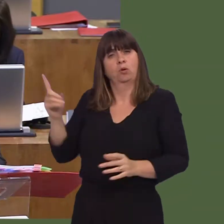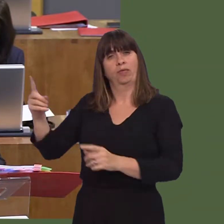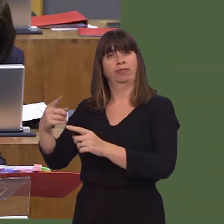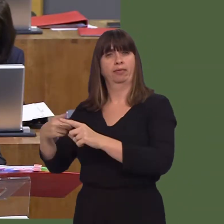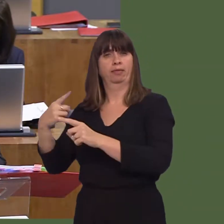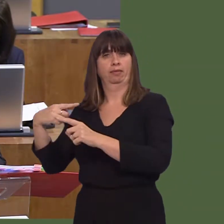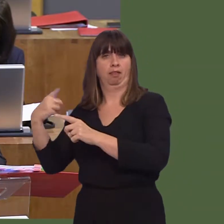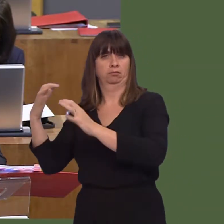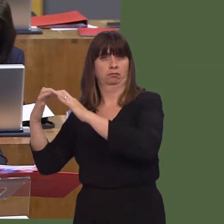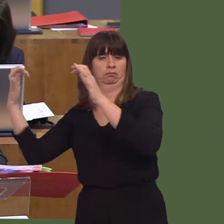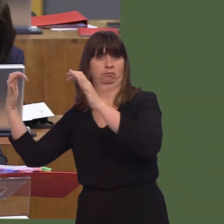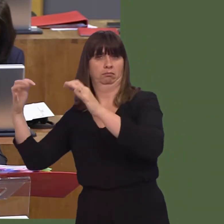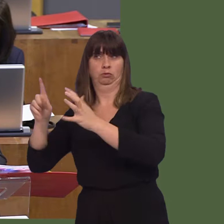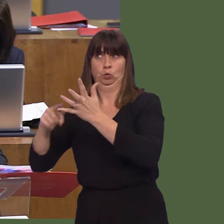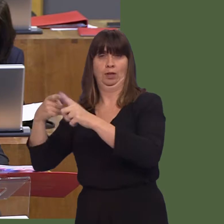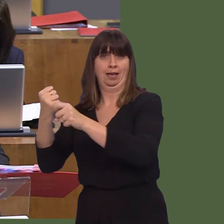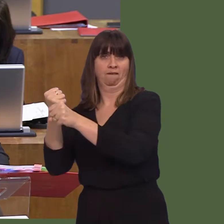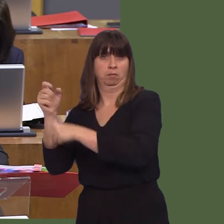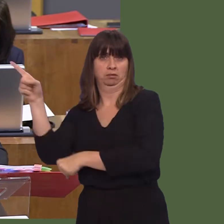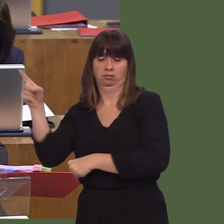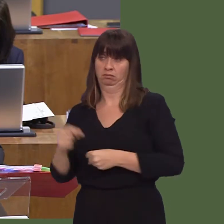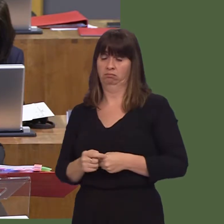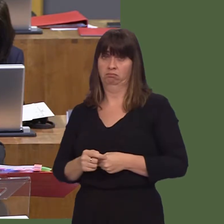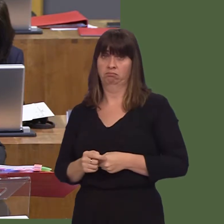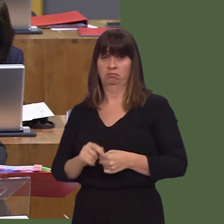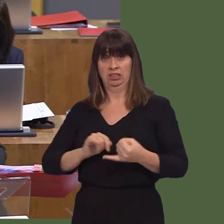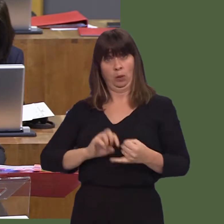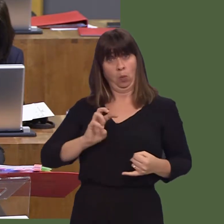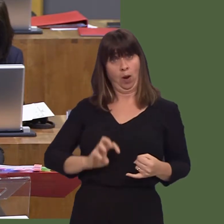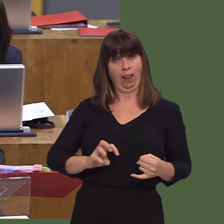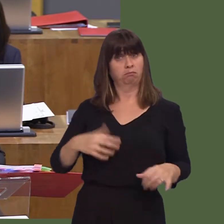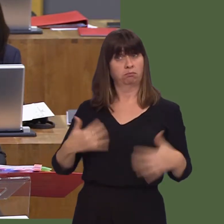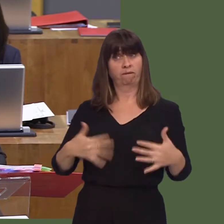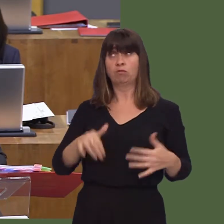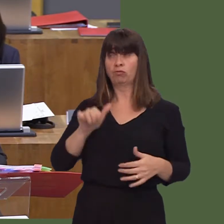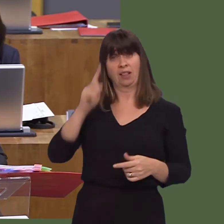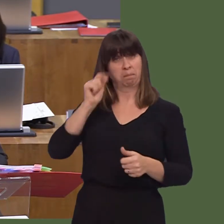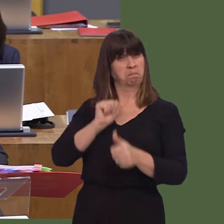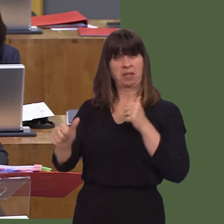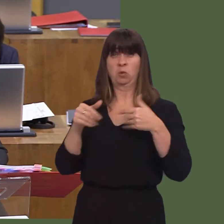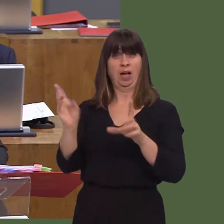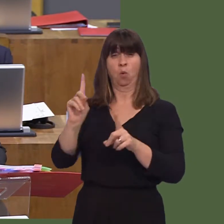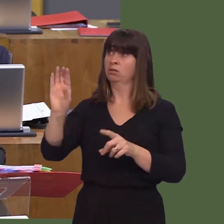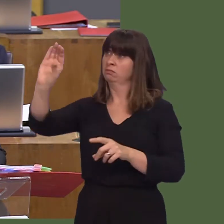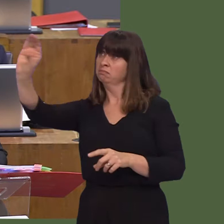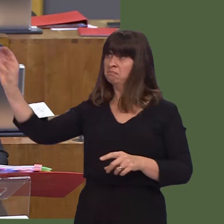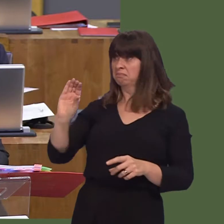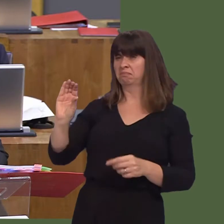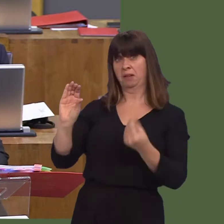And since he has taken the opportunity to mention the economy of south Wales in relation to trains, the best thing that the UK Government could do is both give us the consequential